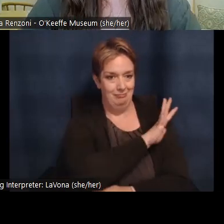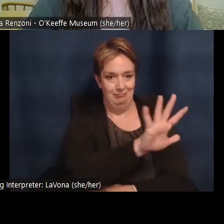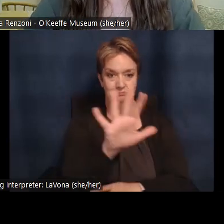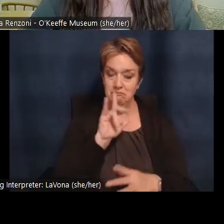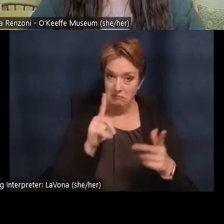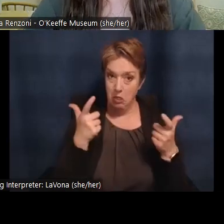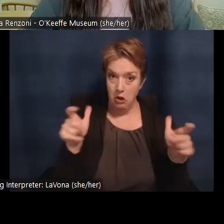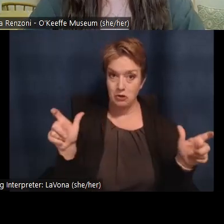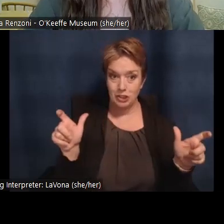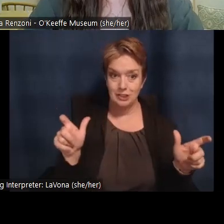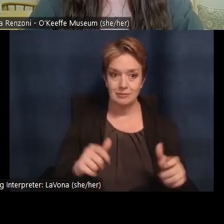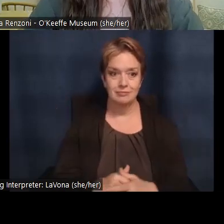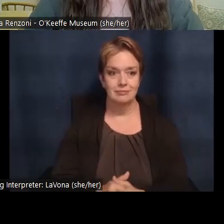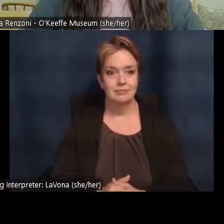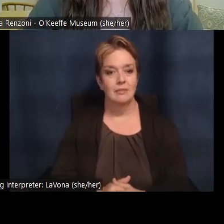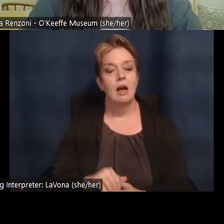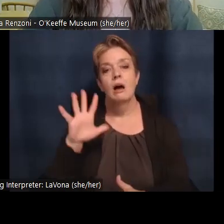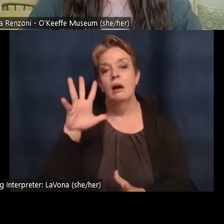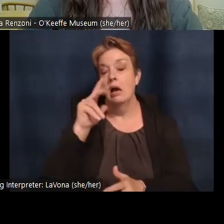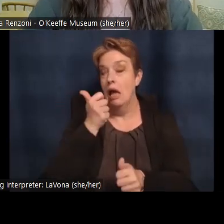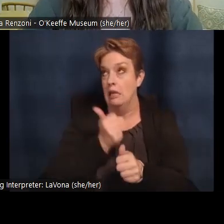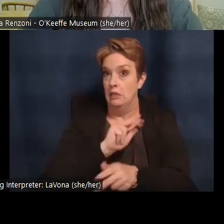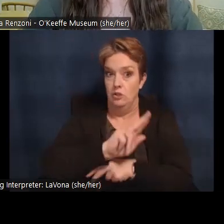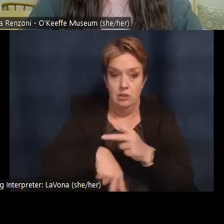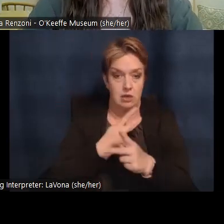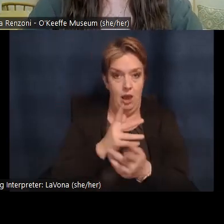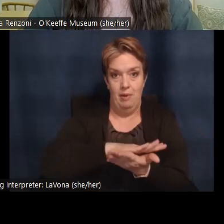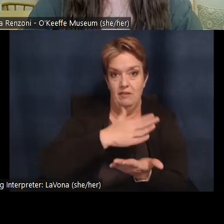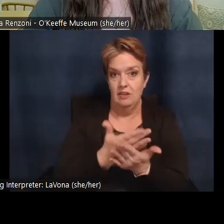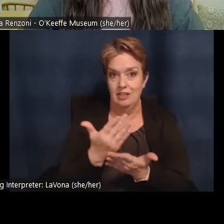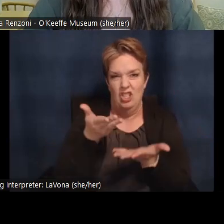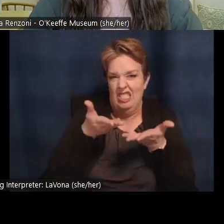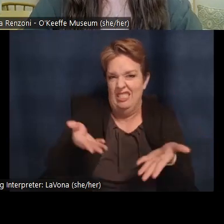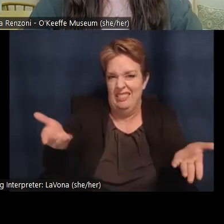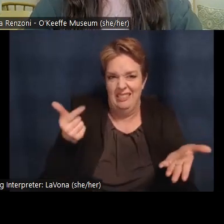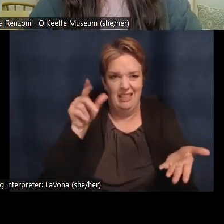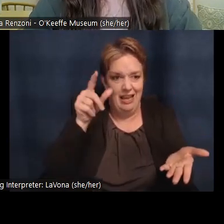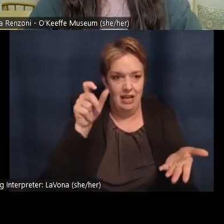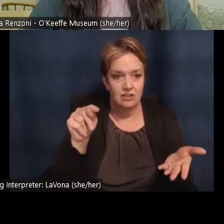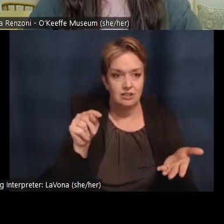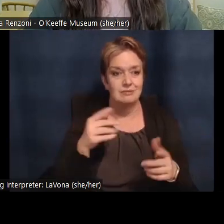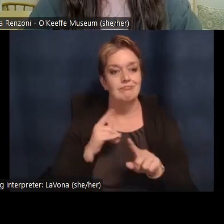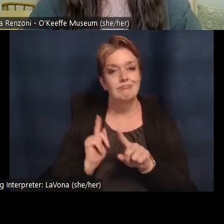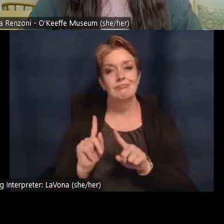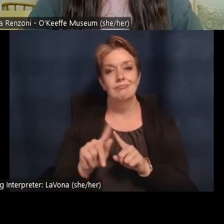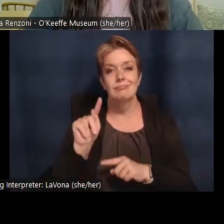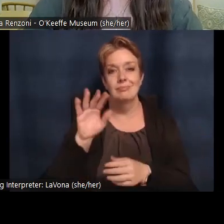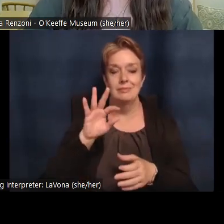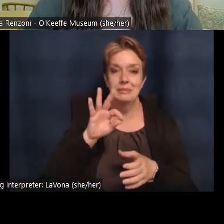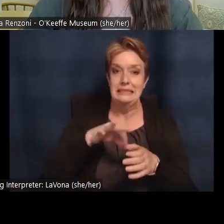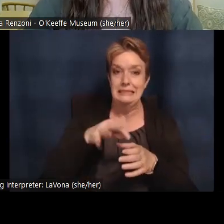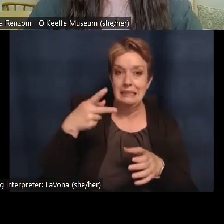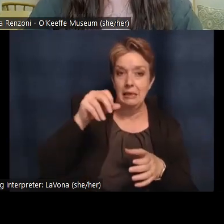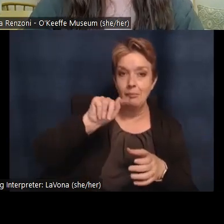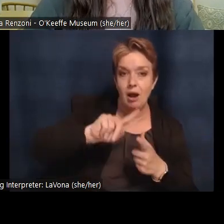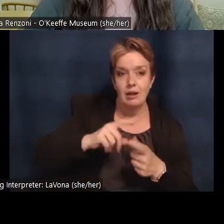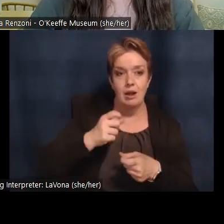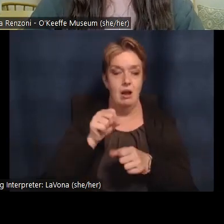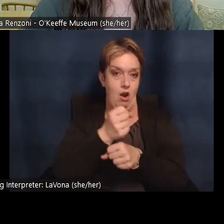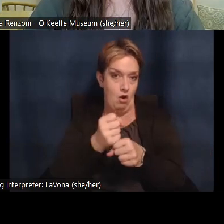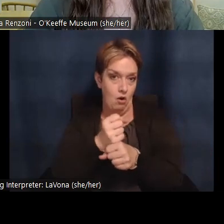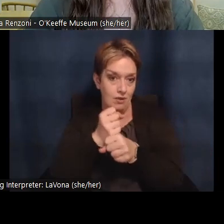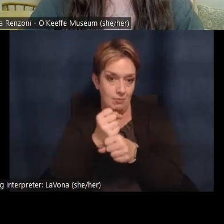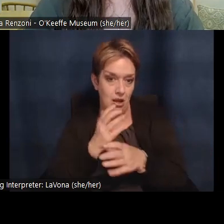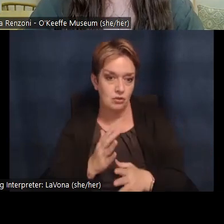There's every kitchen gadget imaginable, as well as teapots that she had purchased abroad, coffee makers, other ceramics.